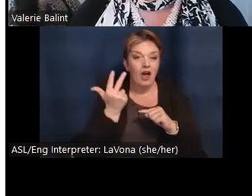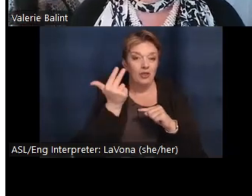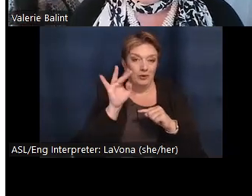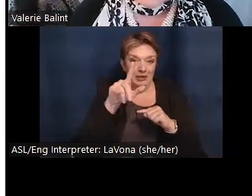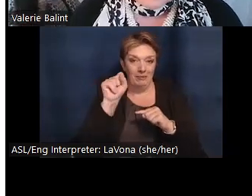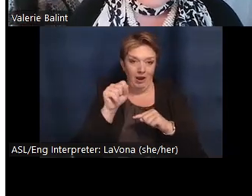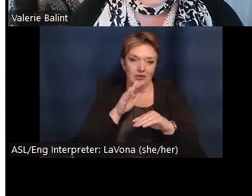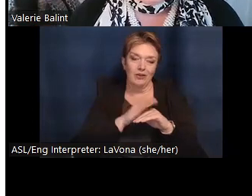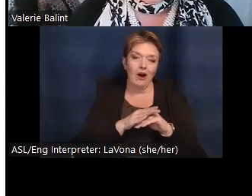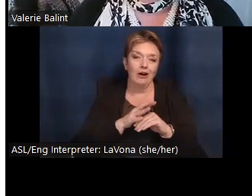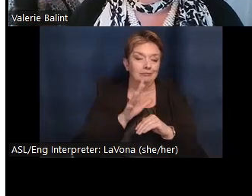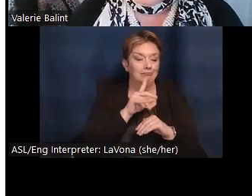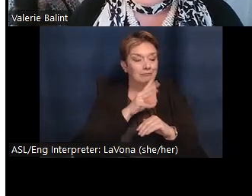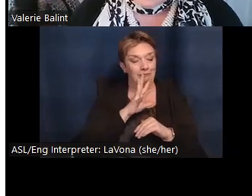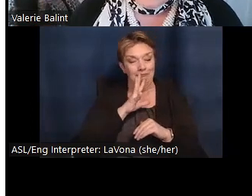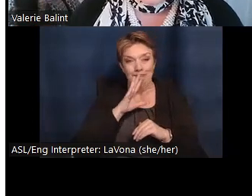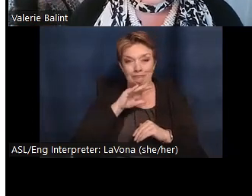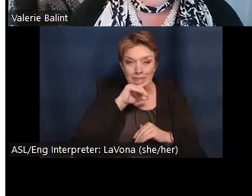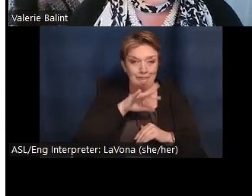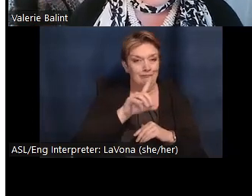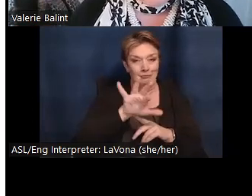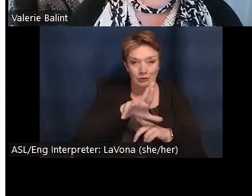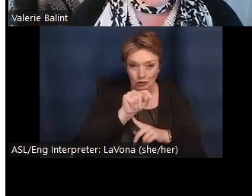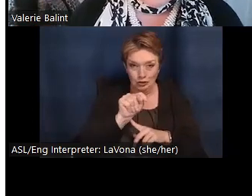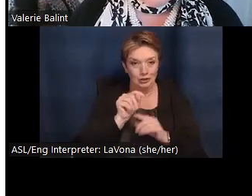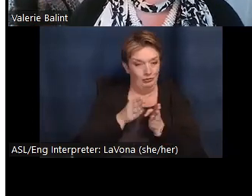brings you to the stunning monastery set in the Chama Valley.